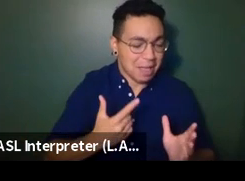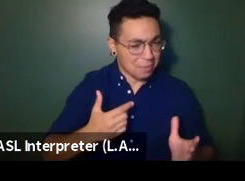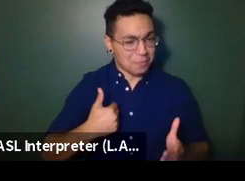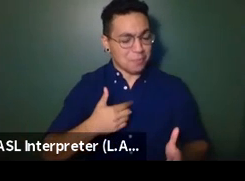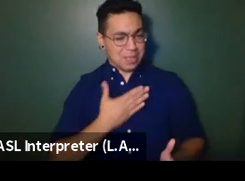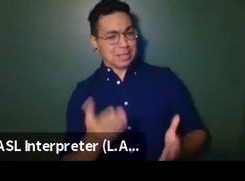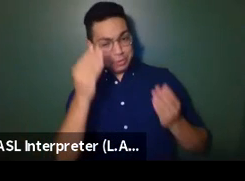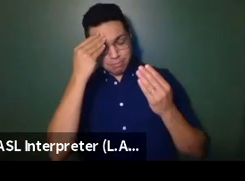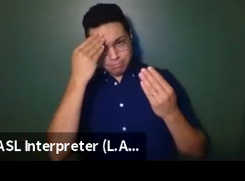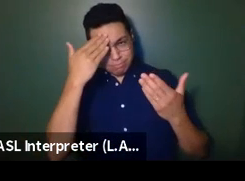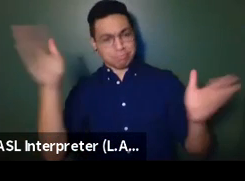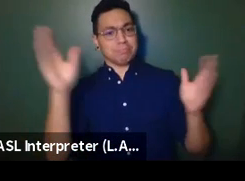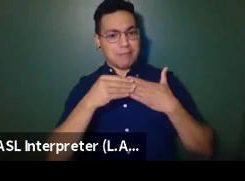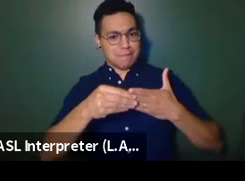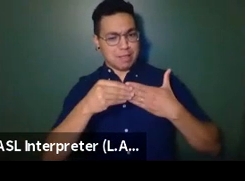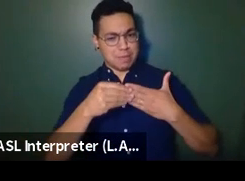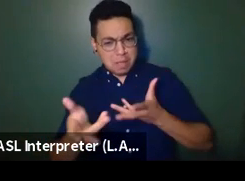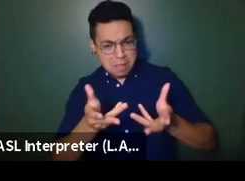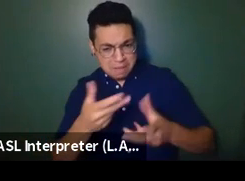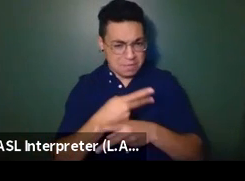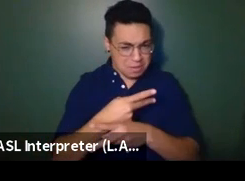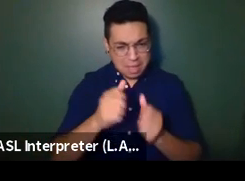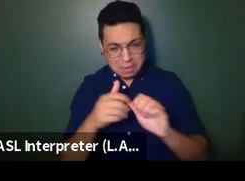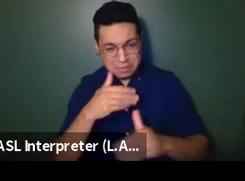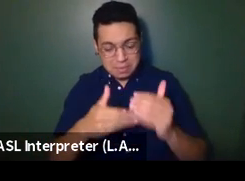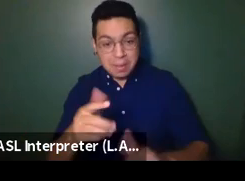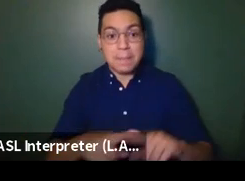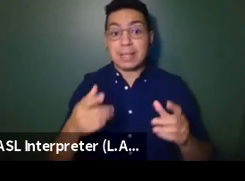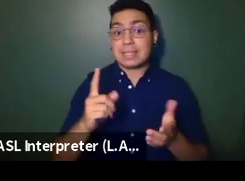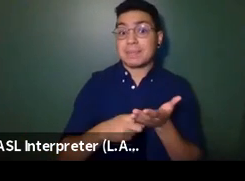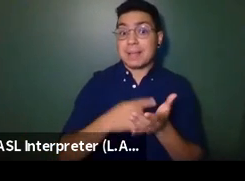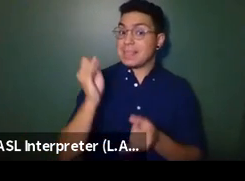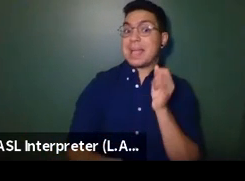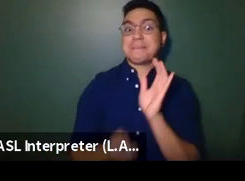Katherine Livick - ESD 112: But they really like to change stuff at the last minute right before the school year starts. And I'm like,